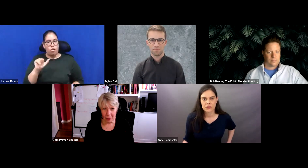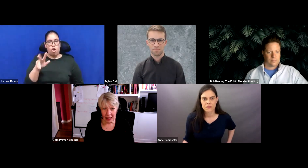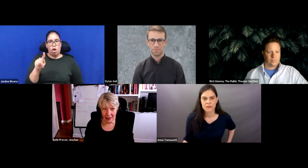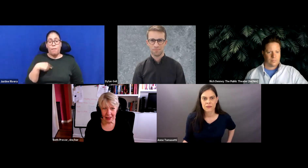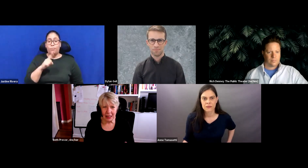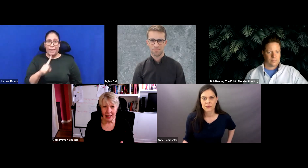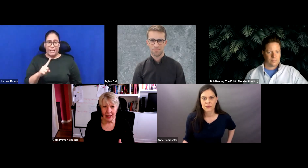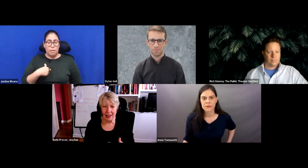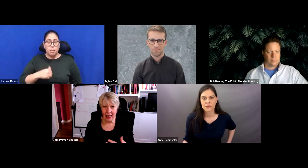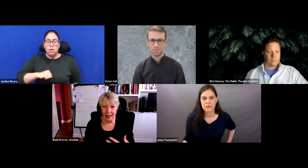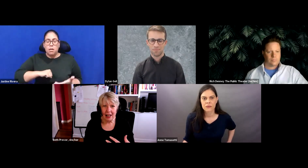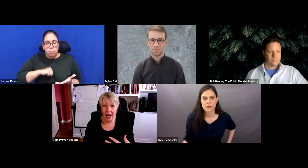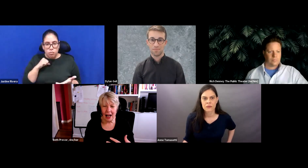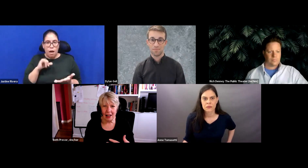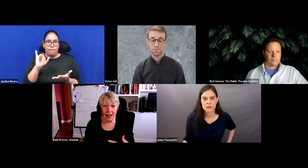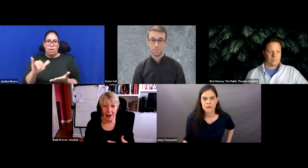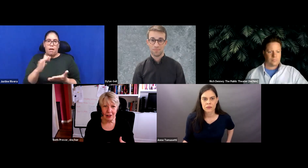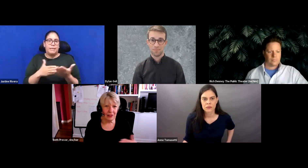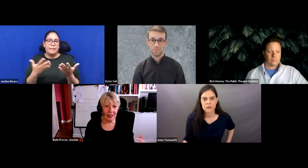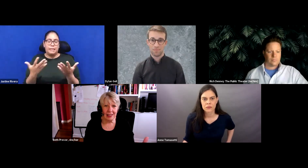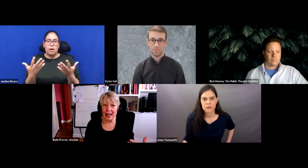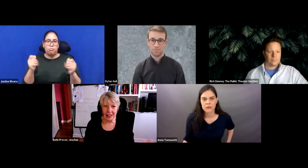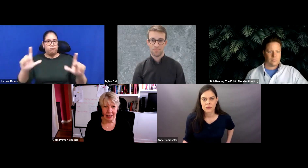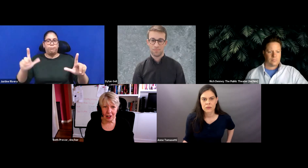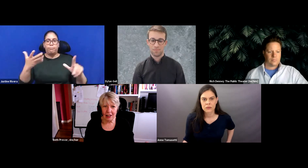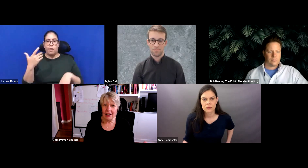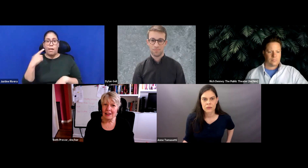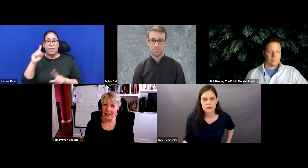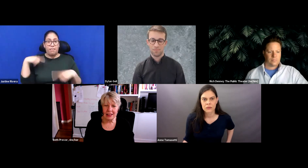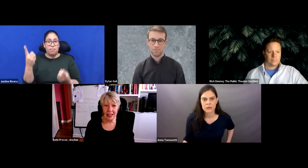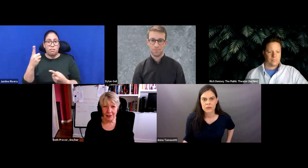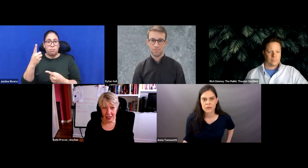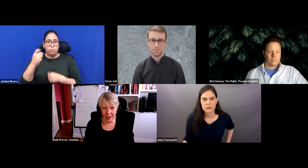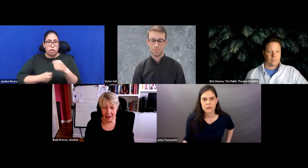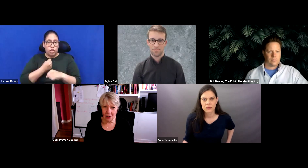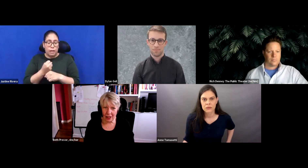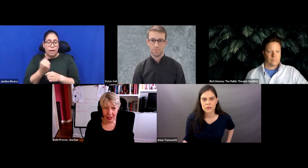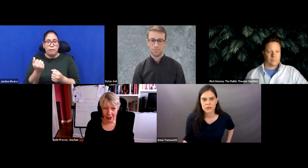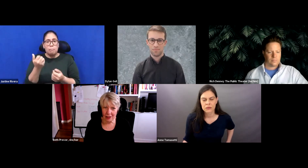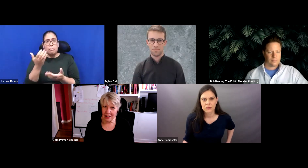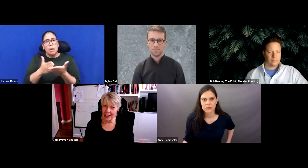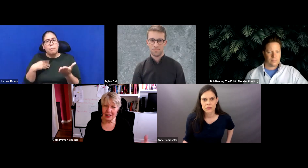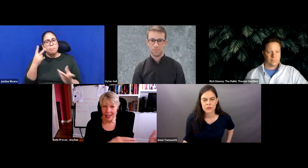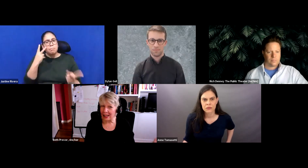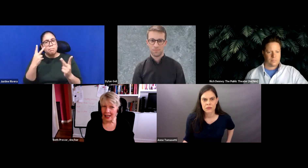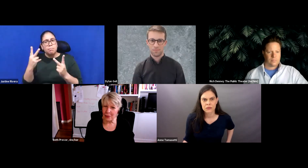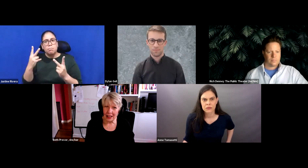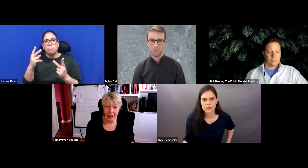of the piece. I mean, I think that out of, in this last year, things that I've seen over the years, not to slight anybody